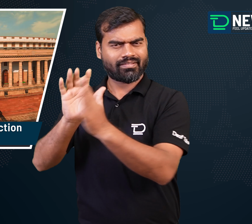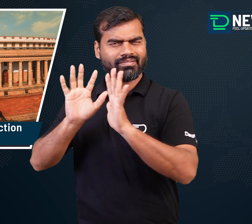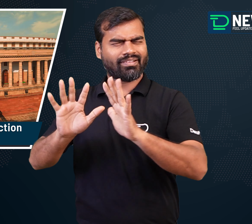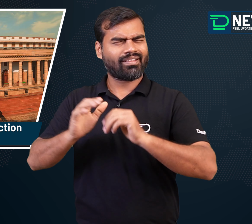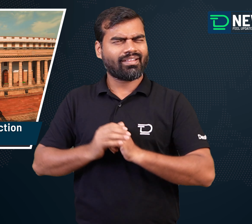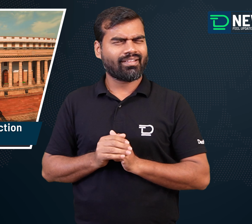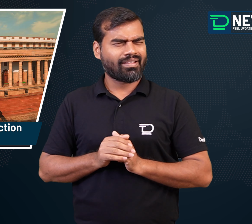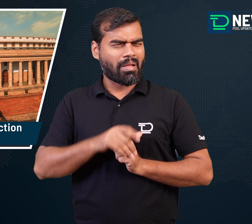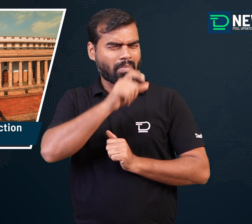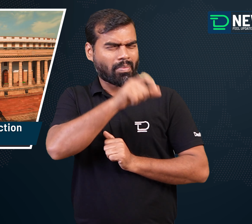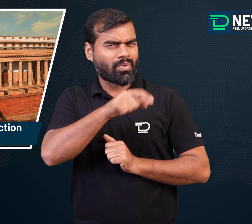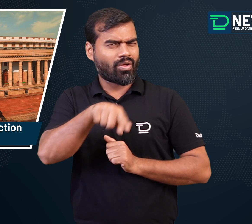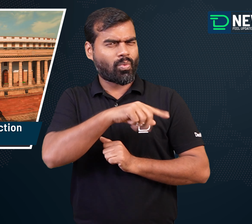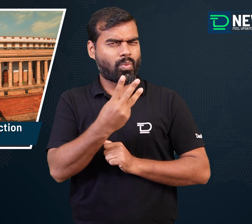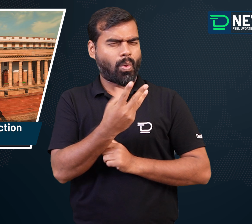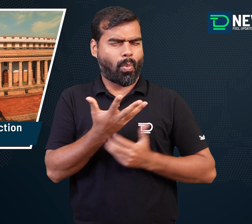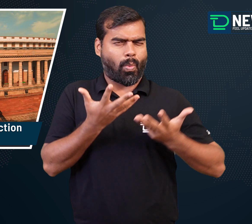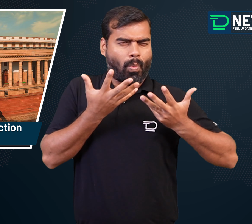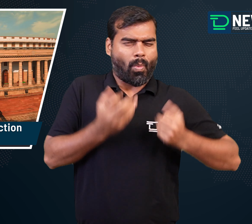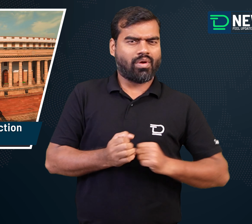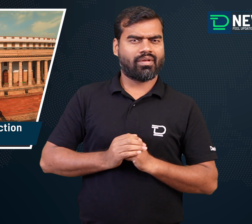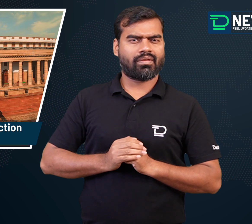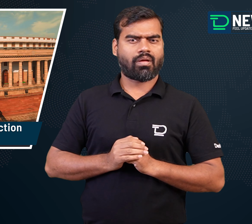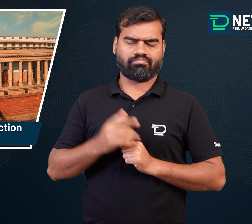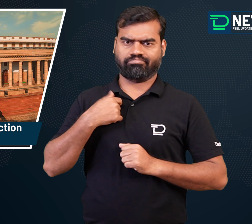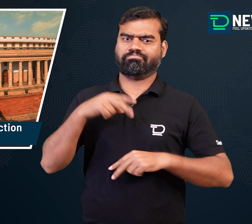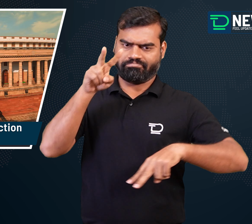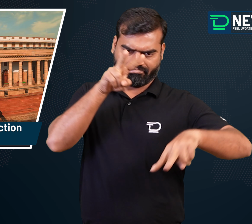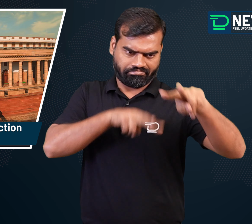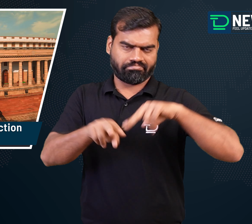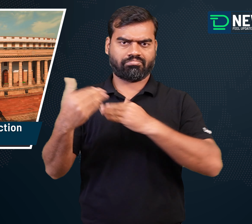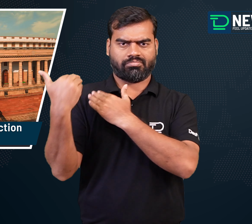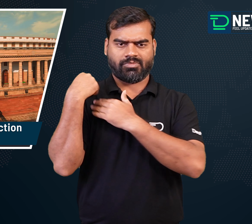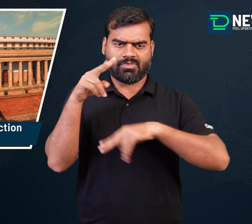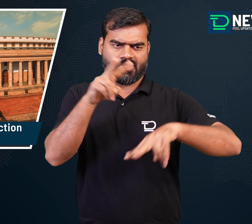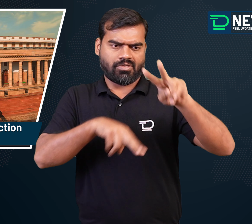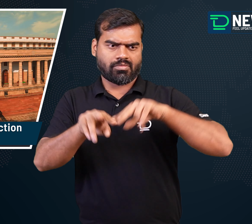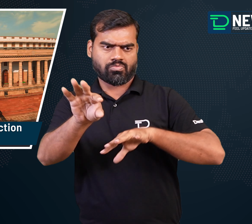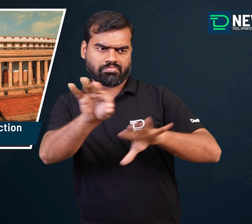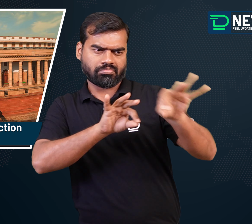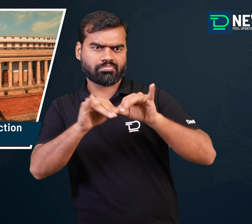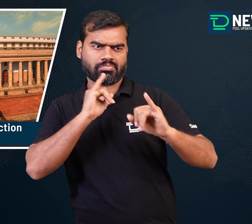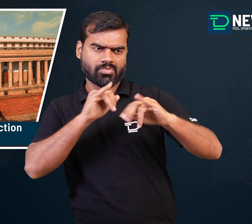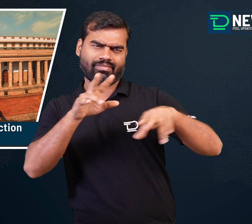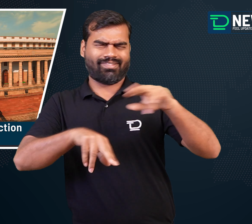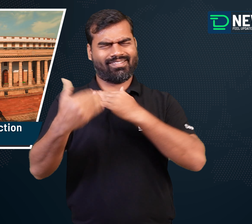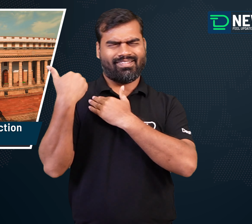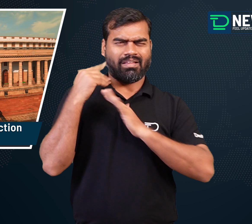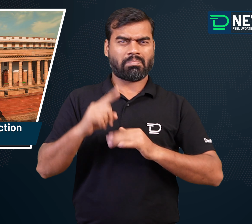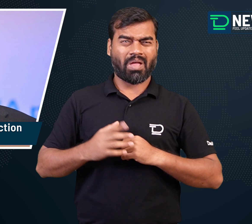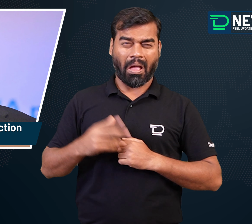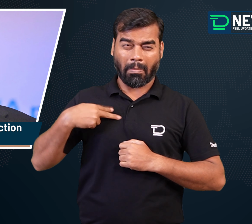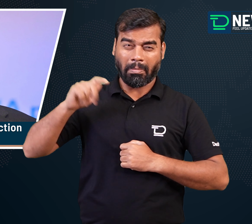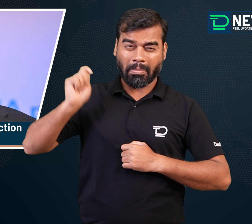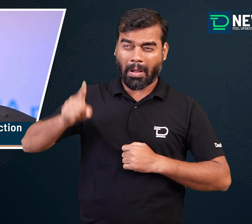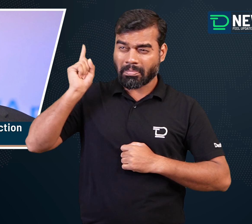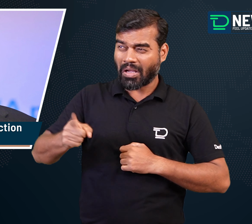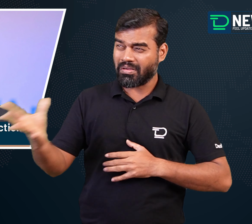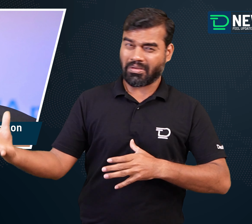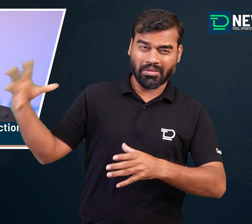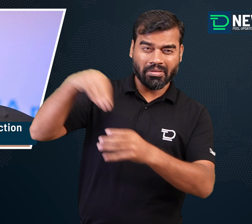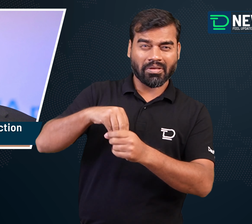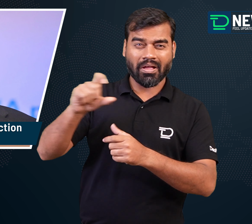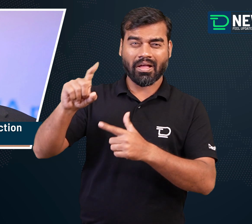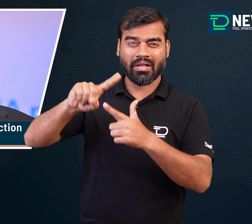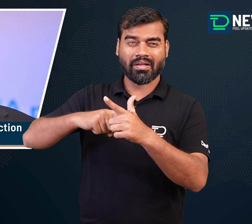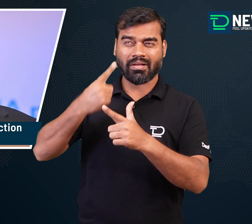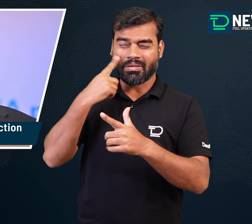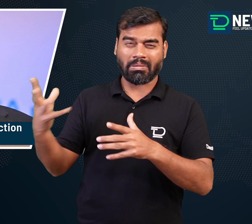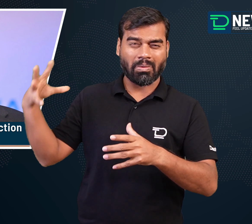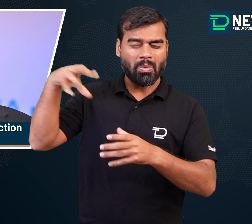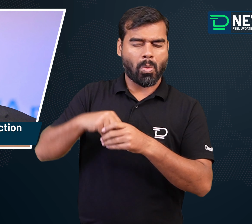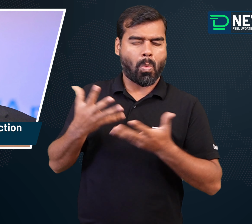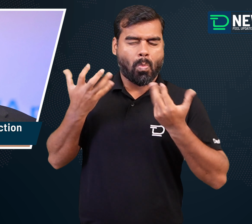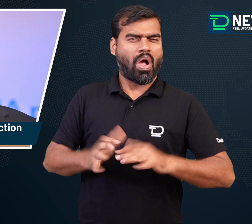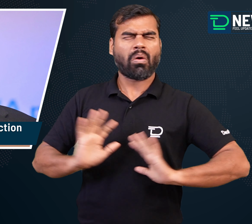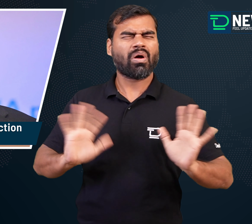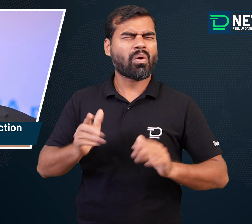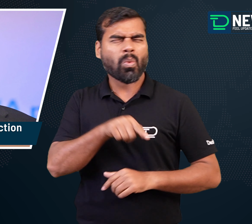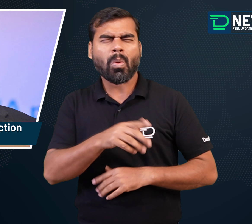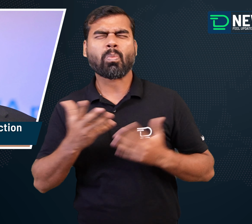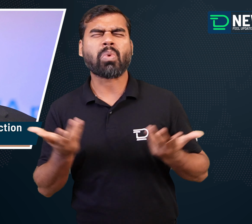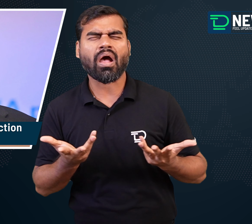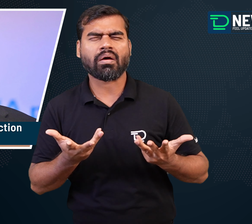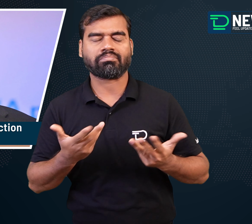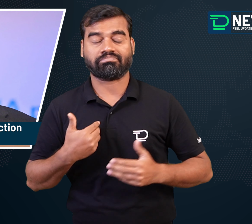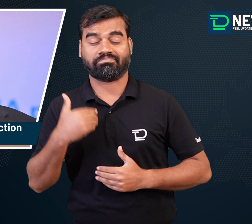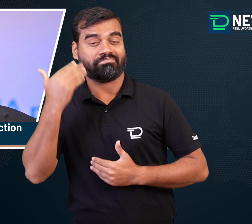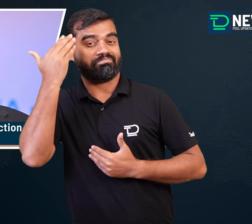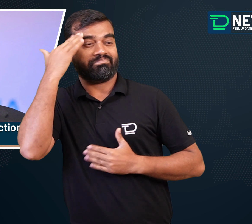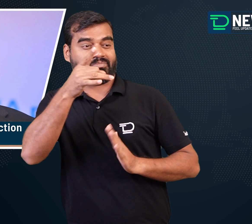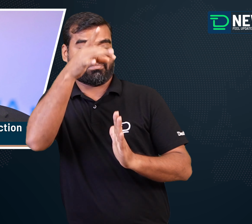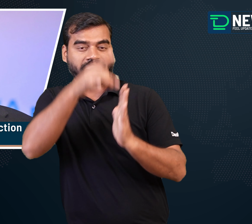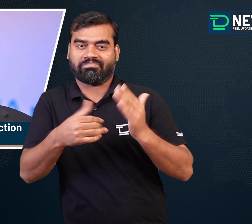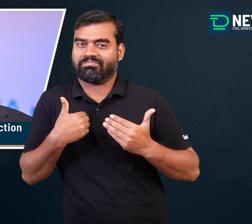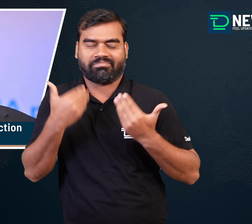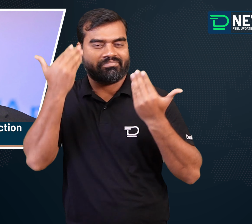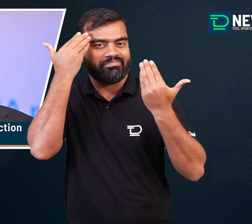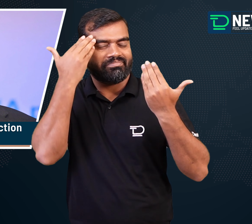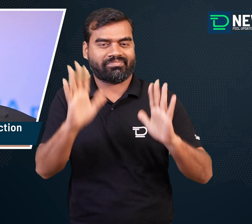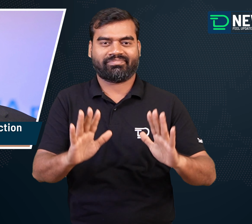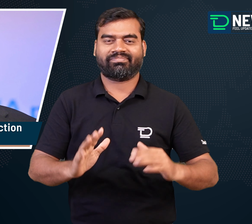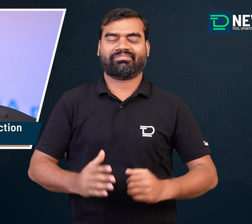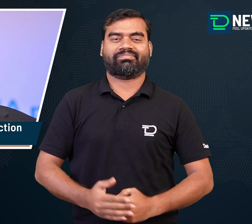Why don't they want the chief justice? I don't know.